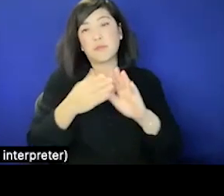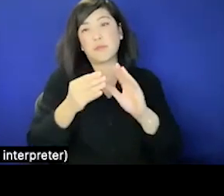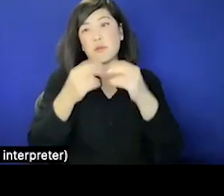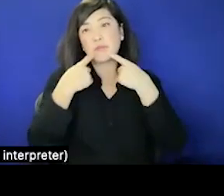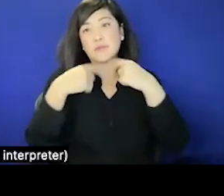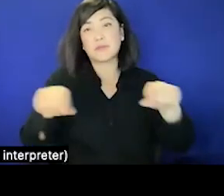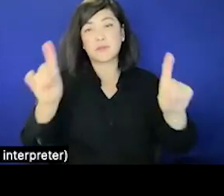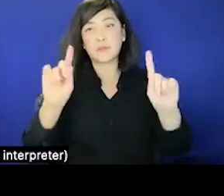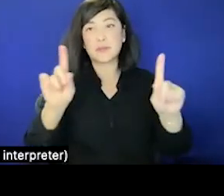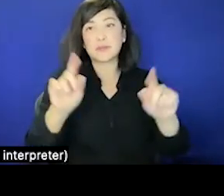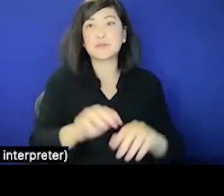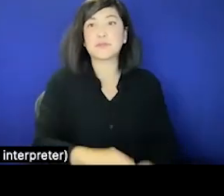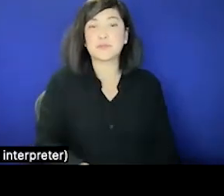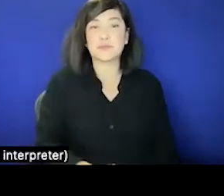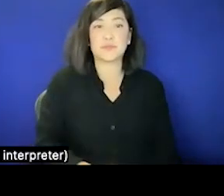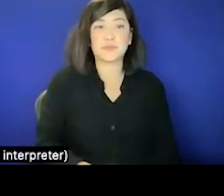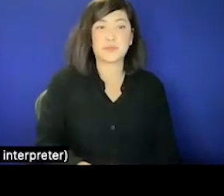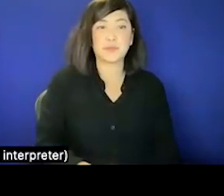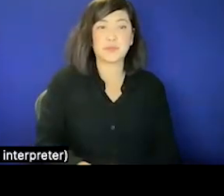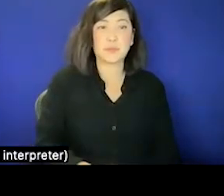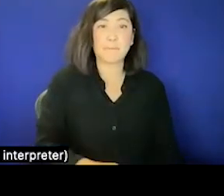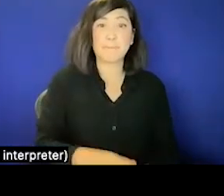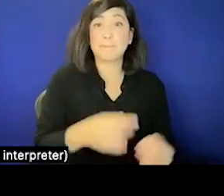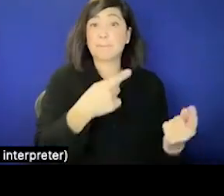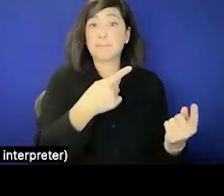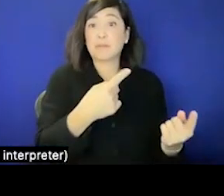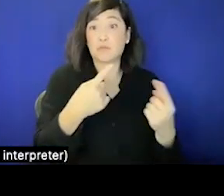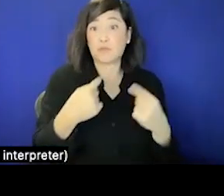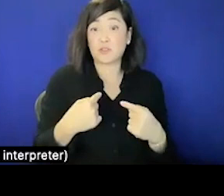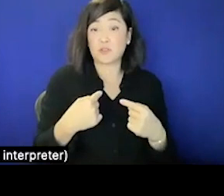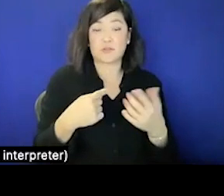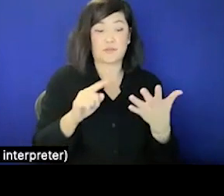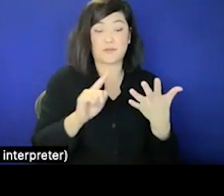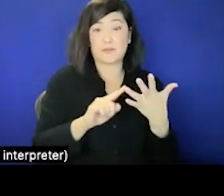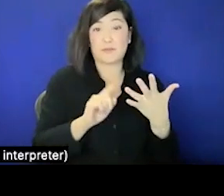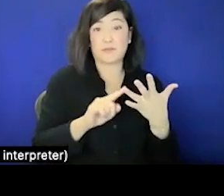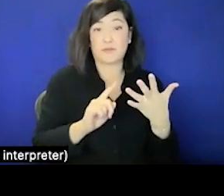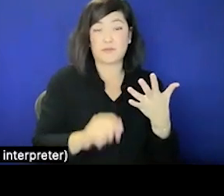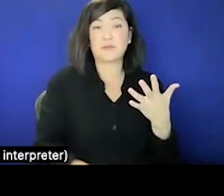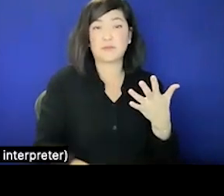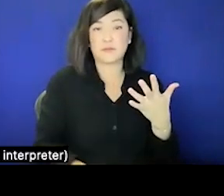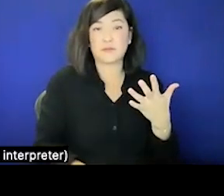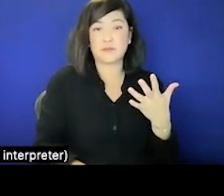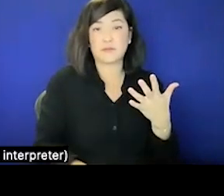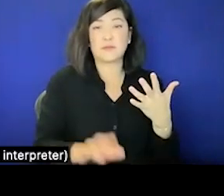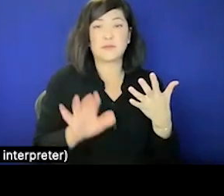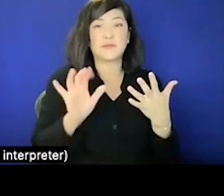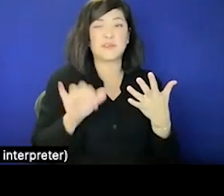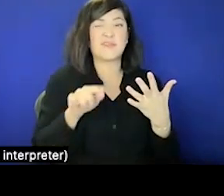When it comes to returns, you know, again, it's a model from the UK, which tackled this topic